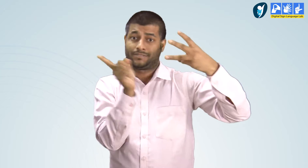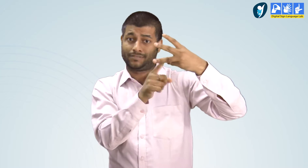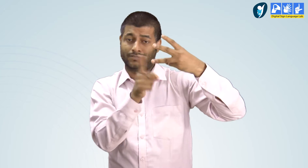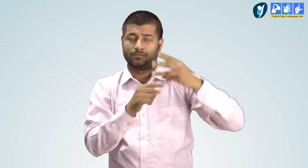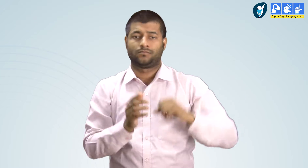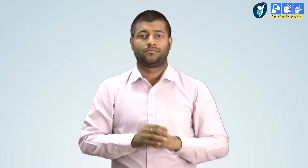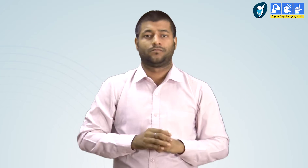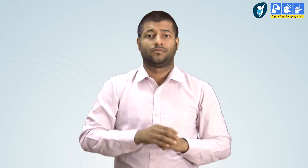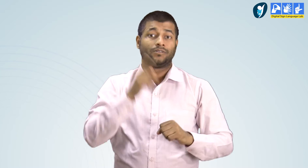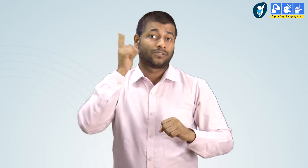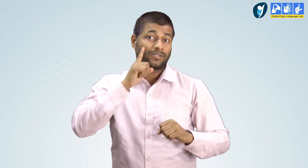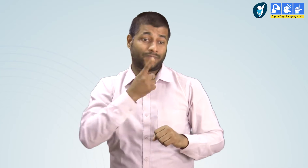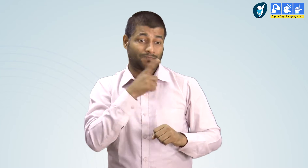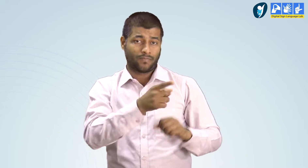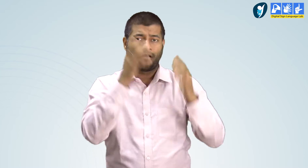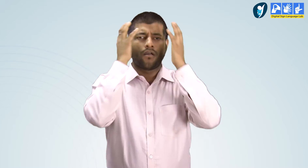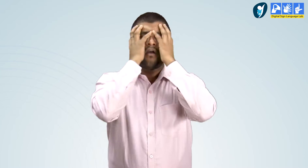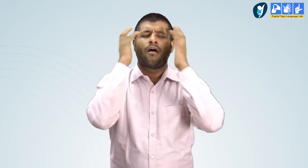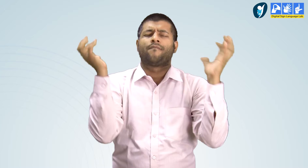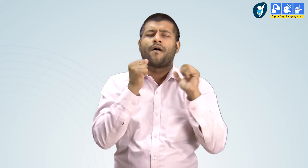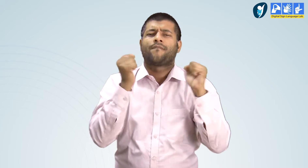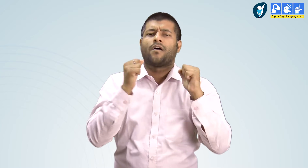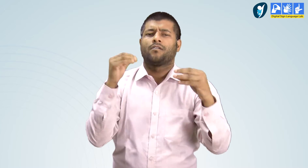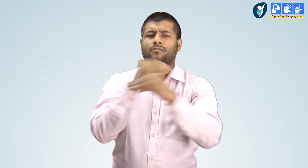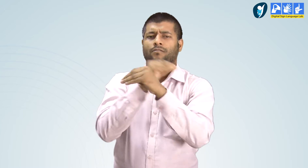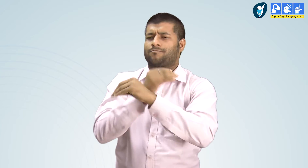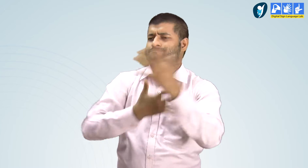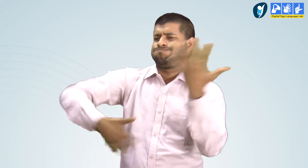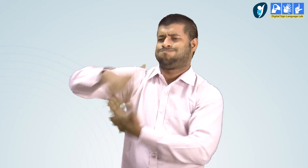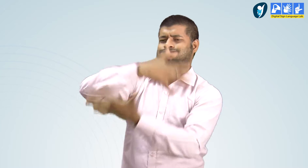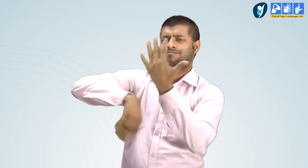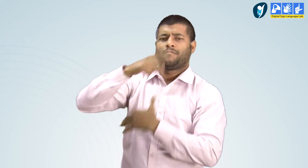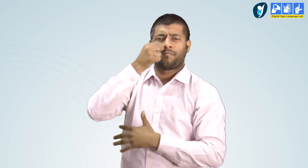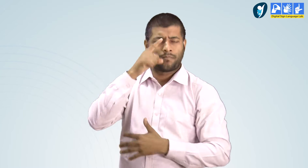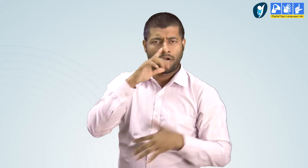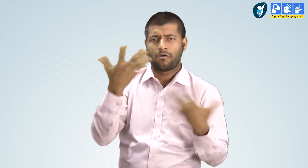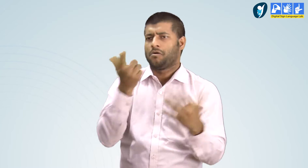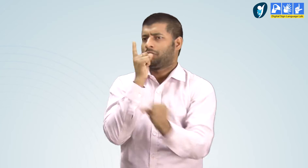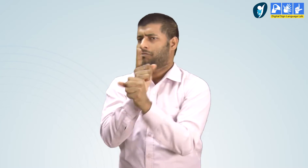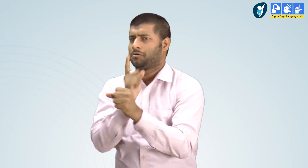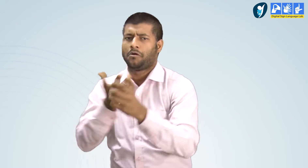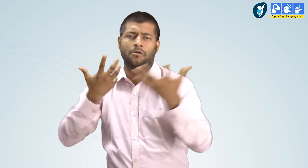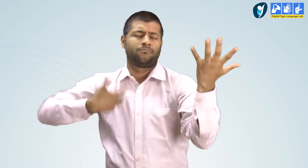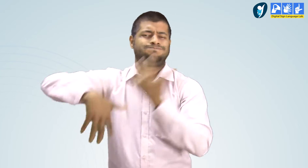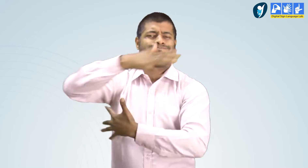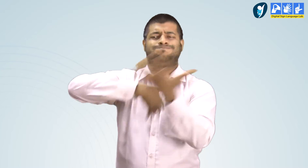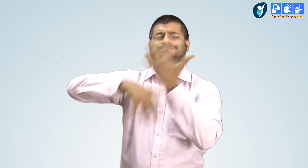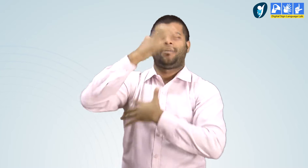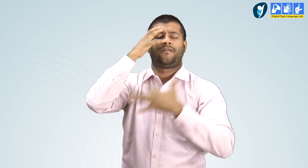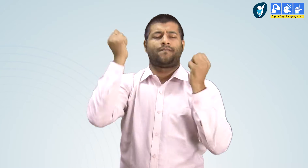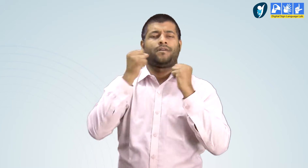Third:- Child's comfort level in conversing with their parents and peers.